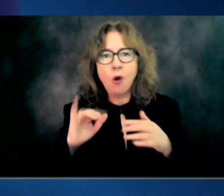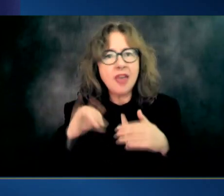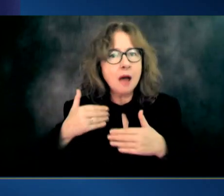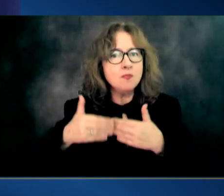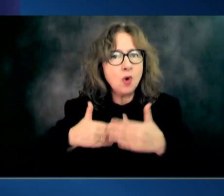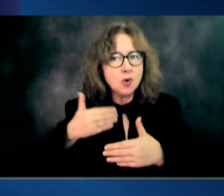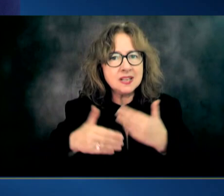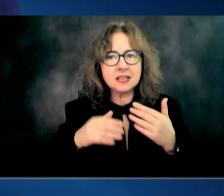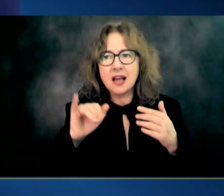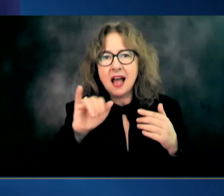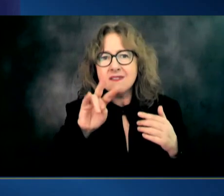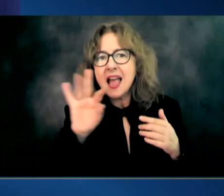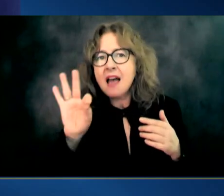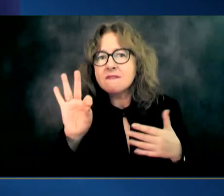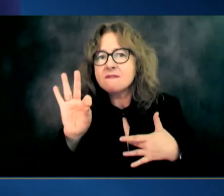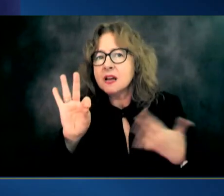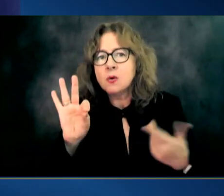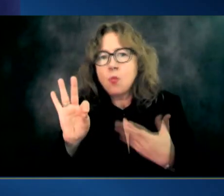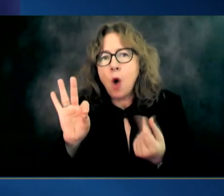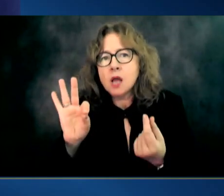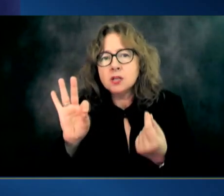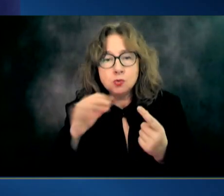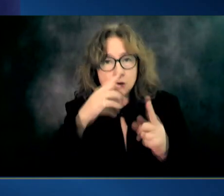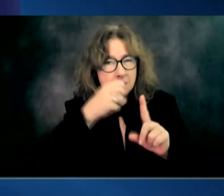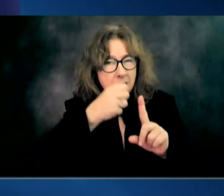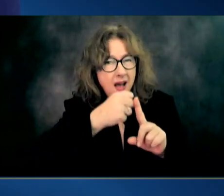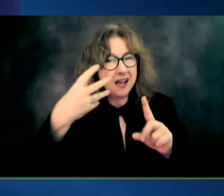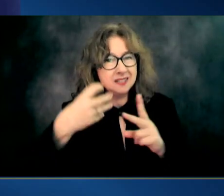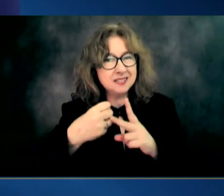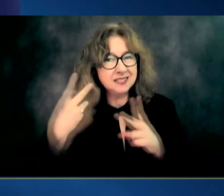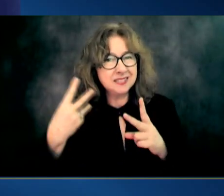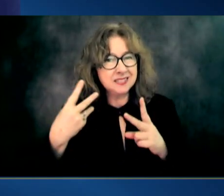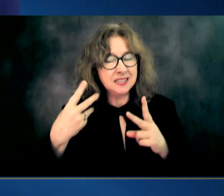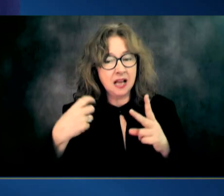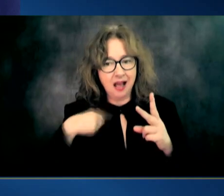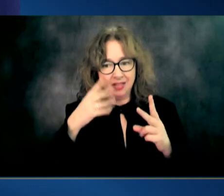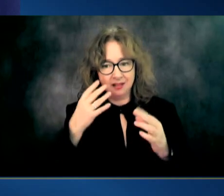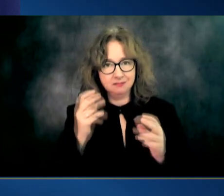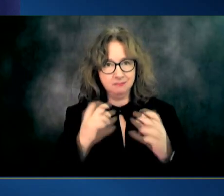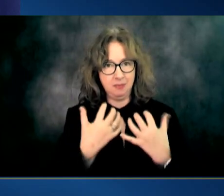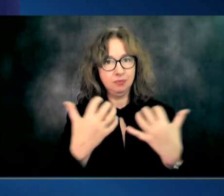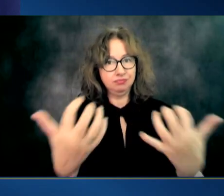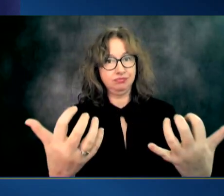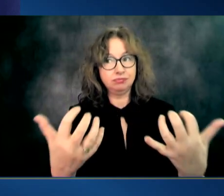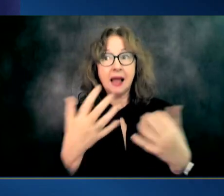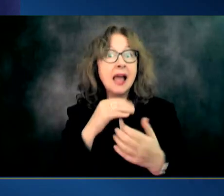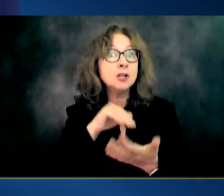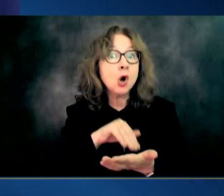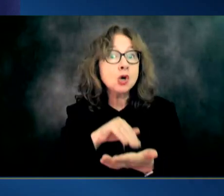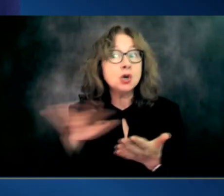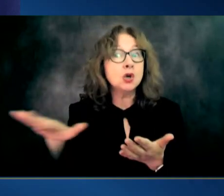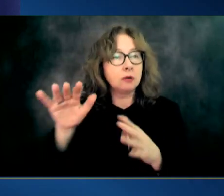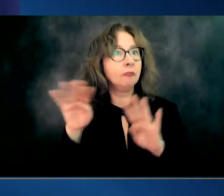and just tell people a little bit about that? Because a lot of our warriors are learning, and actually, our doctors also are learning about that together as a community.